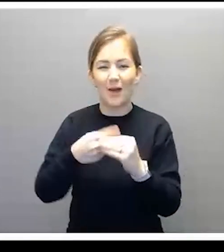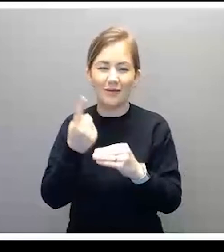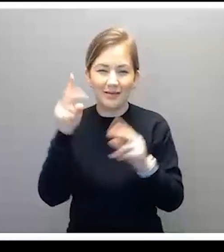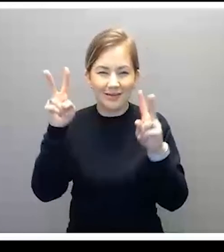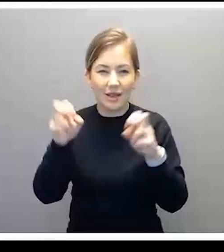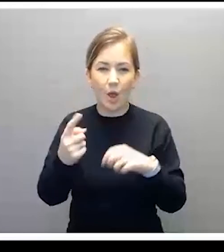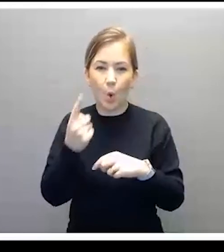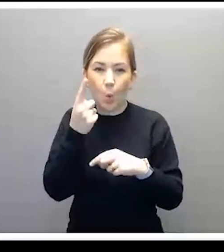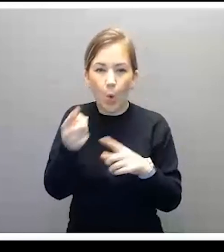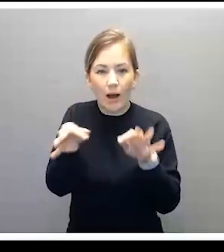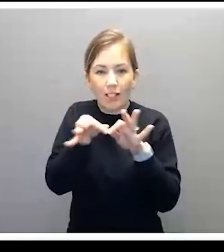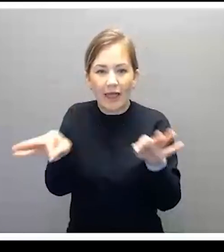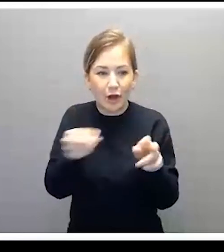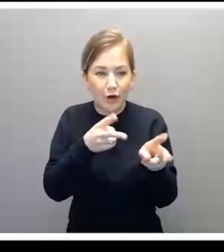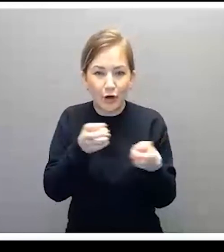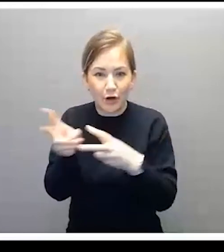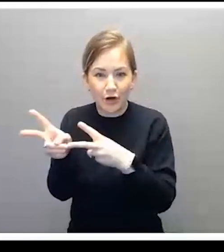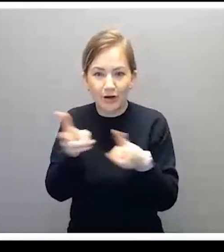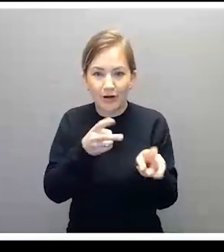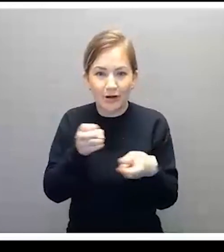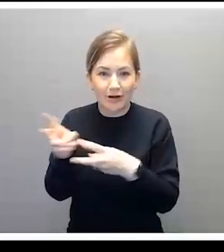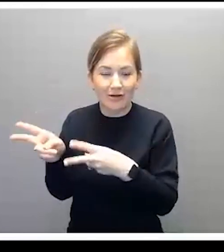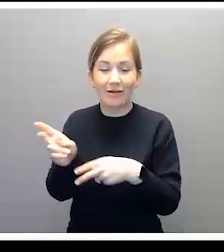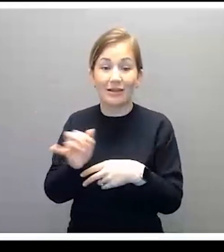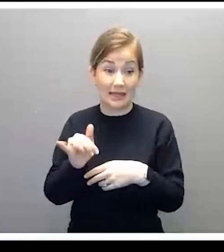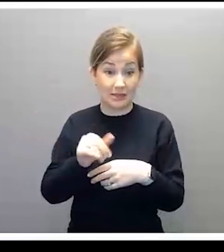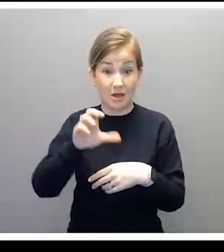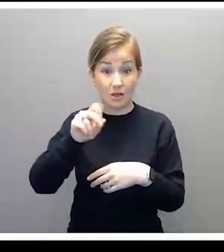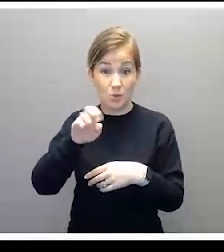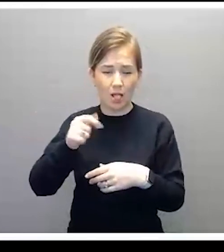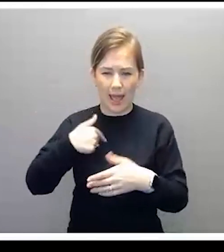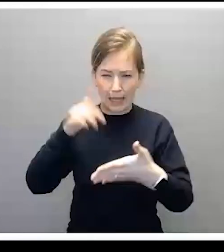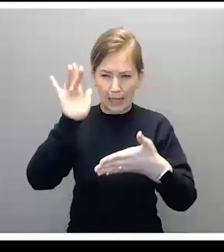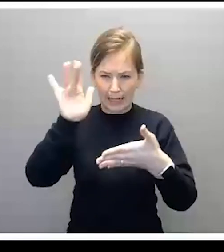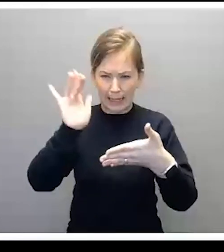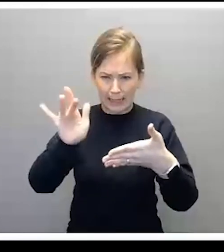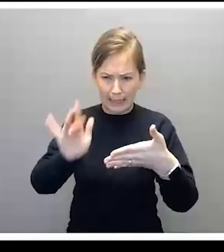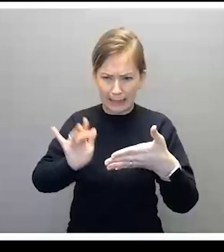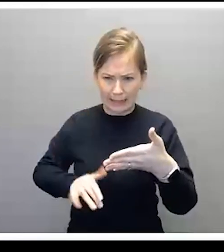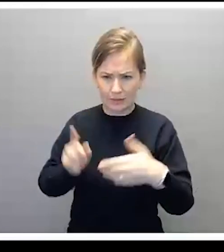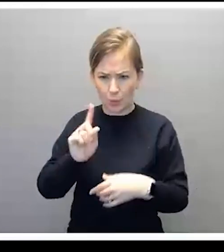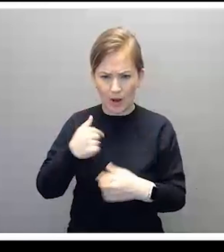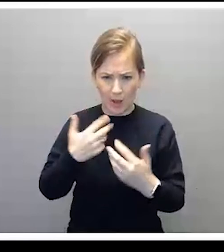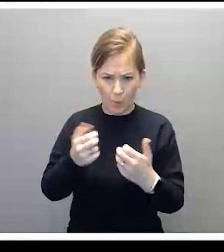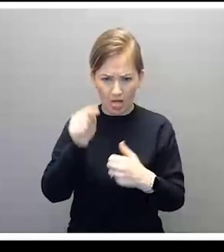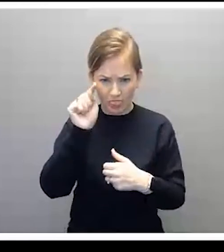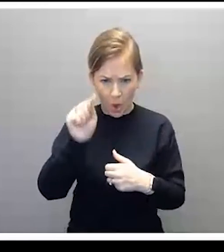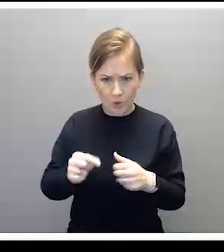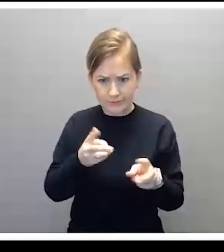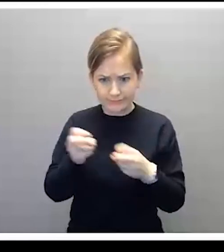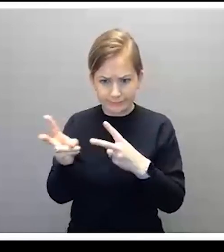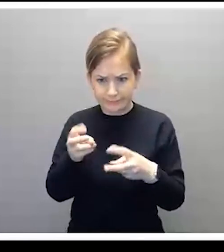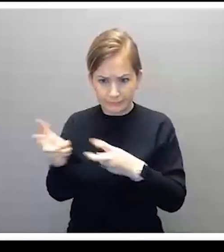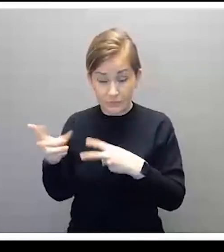I think is the way to think about it. I go into the Console and like, I click a couple buttons. Like, where do I want this at?